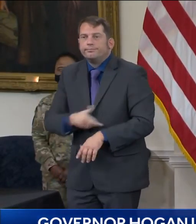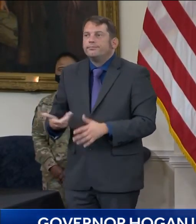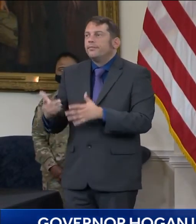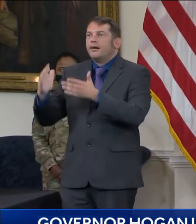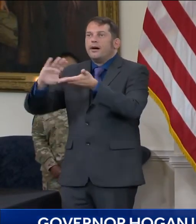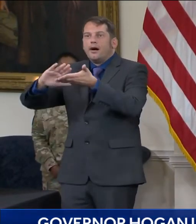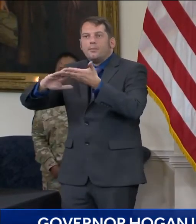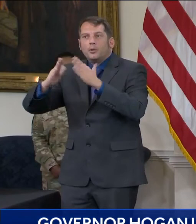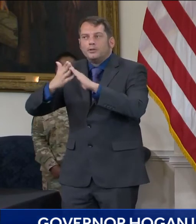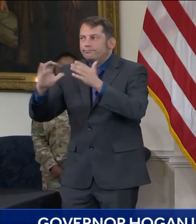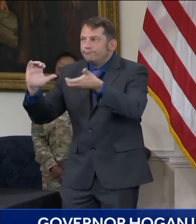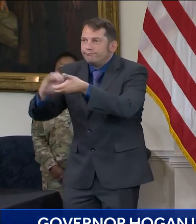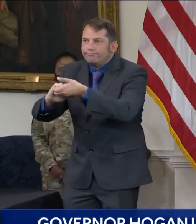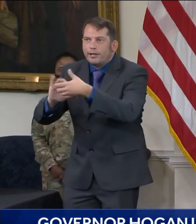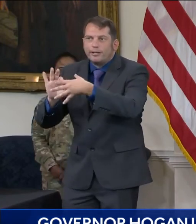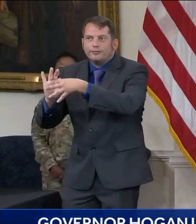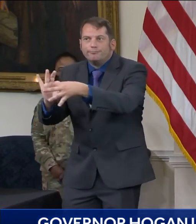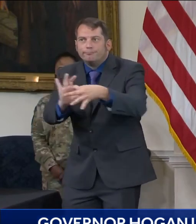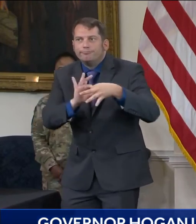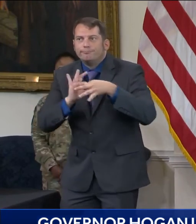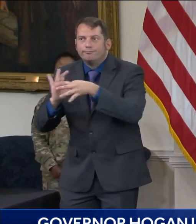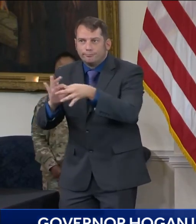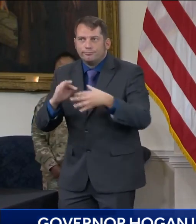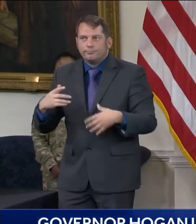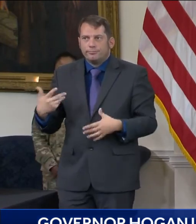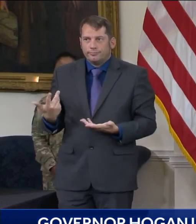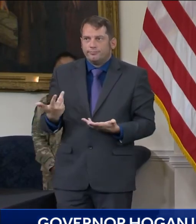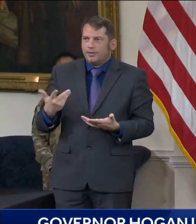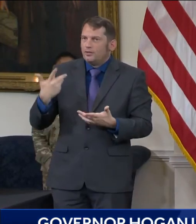POLICE FORCE AS STRONG AS THEY CAN BE.